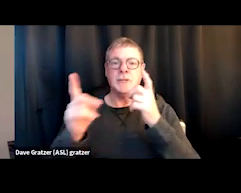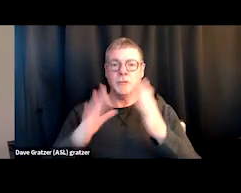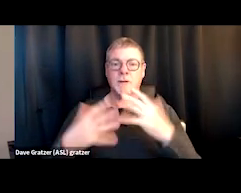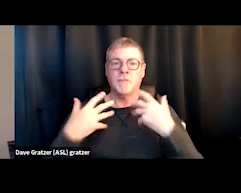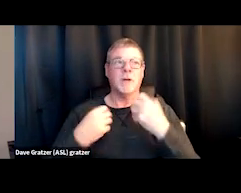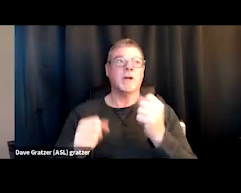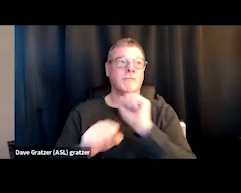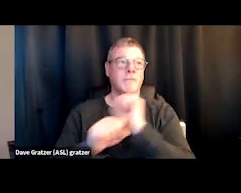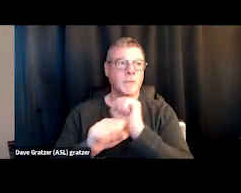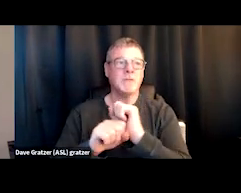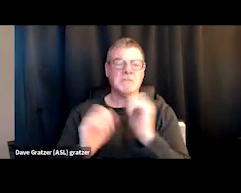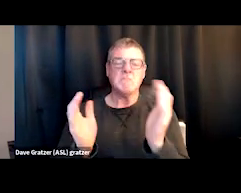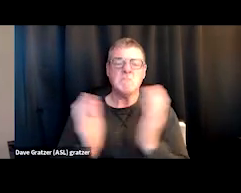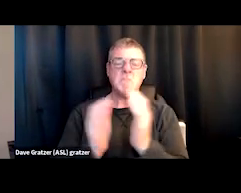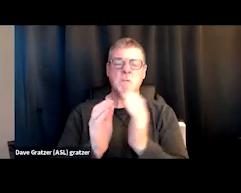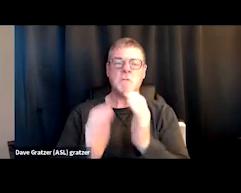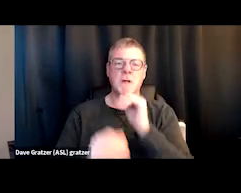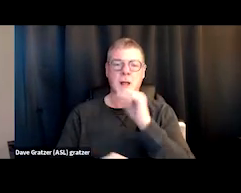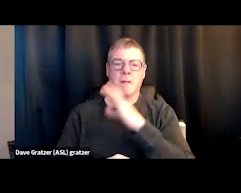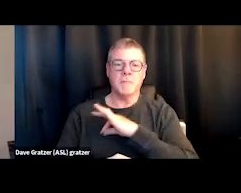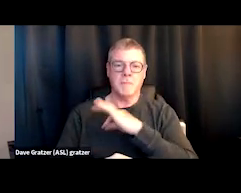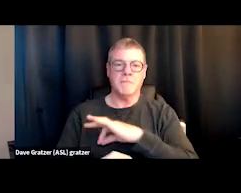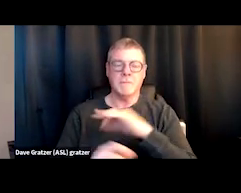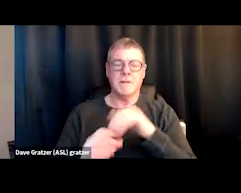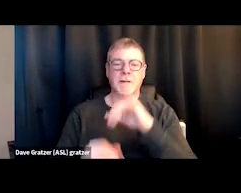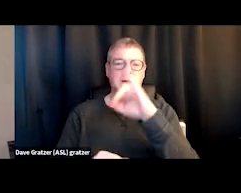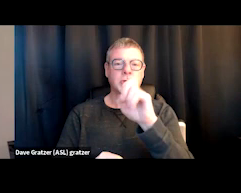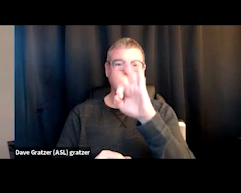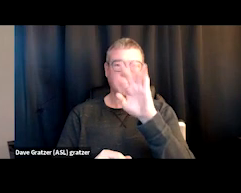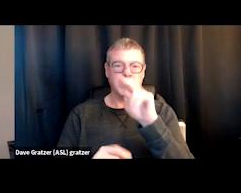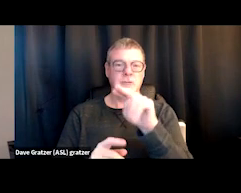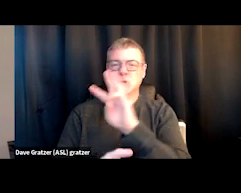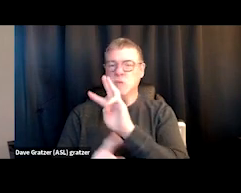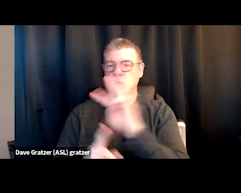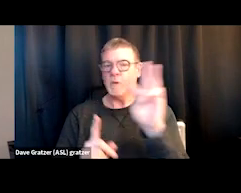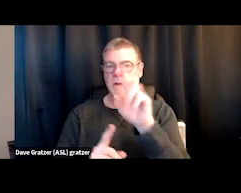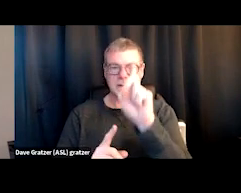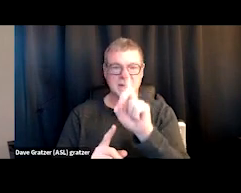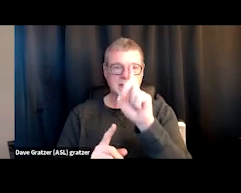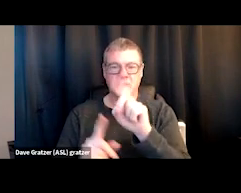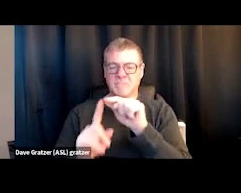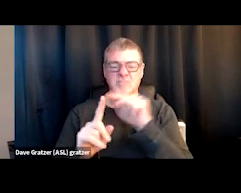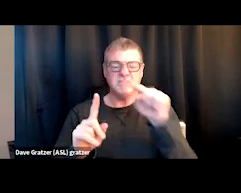and we're a fairly small nonprofit in Jefferson County, which is just west of Denver, it's just a Denver suburb.